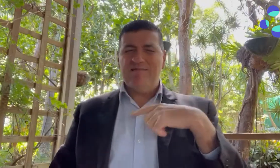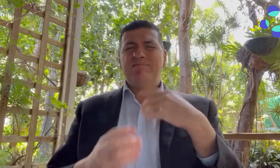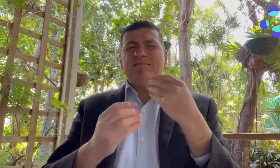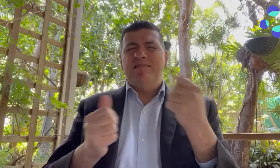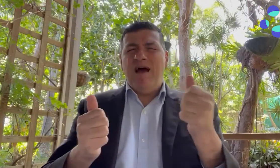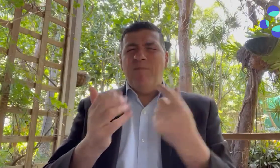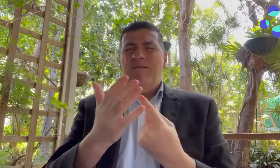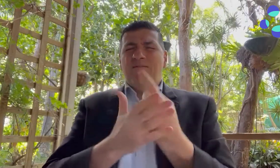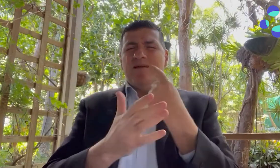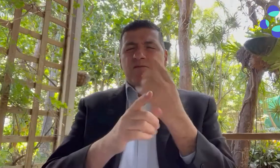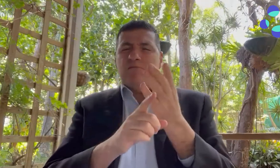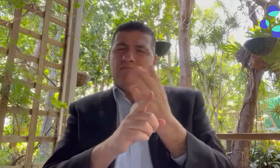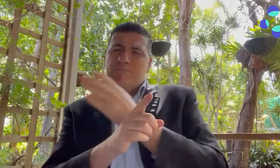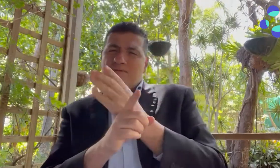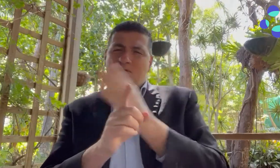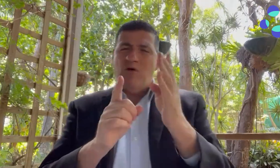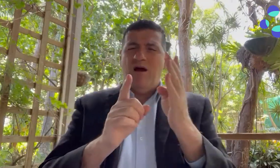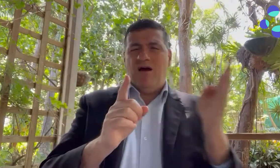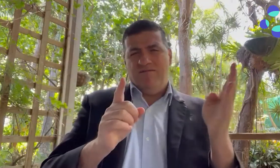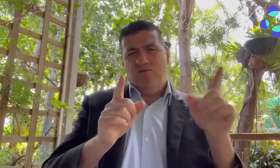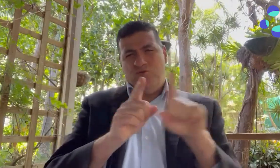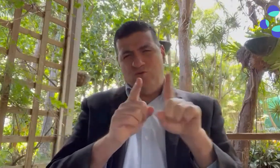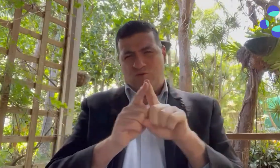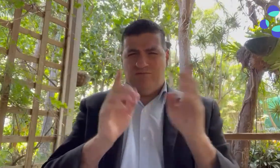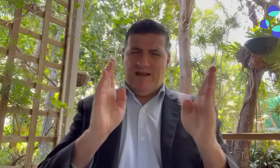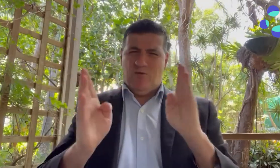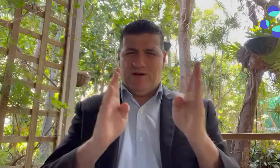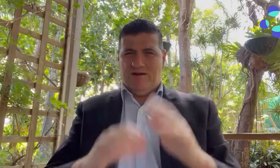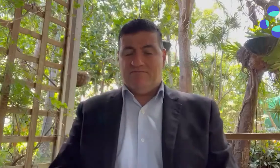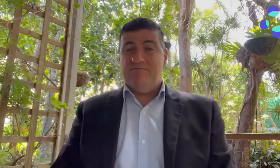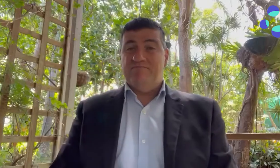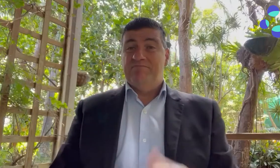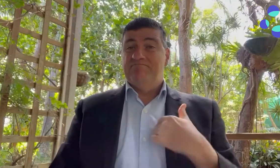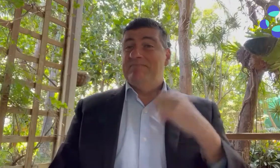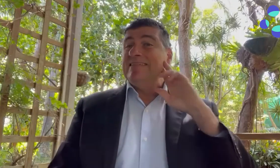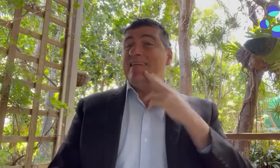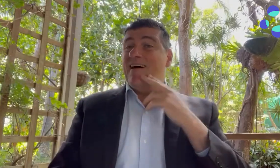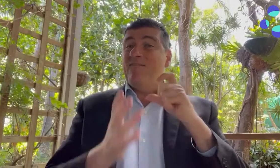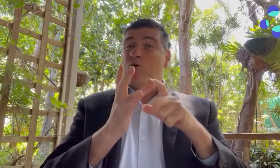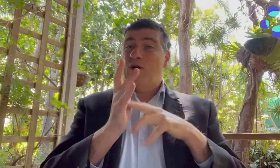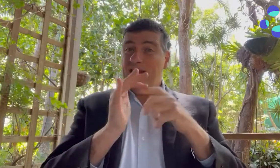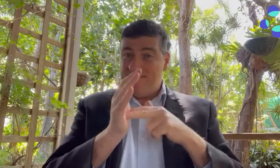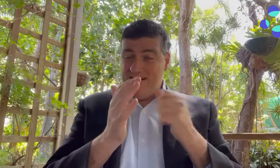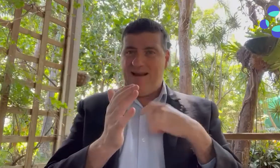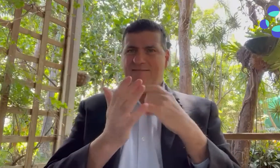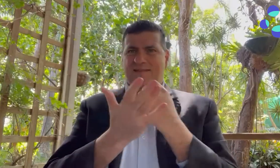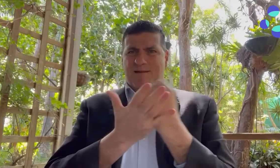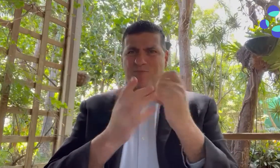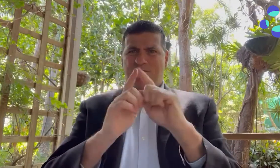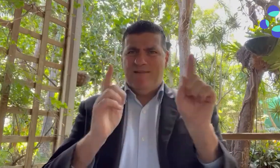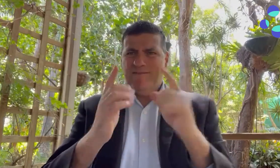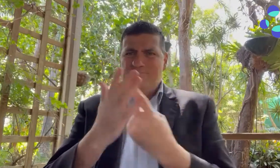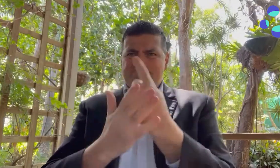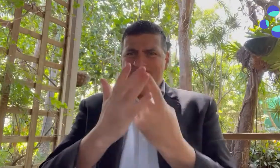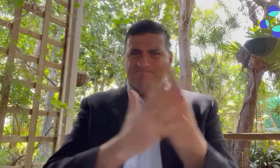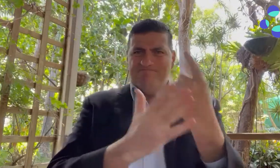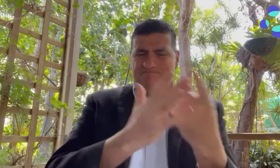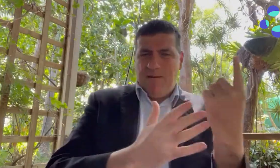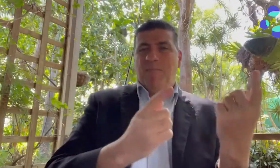with some activities taking place before and after those dates to celebrate. Deaf Connect will have several different events